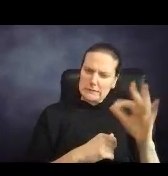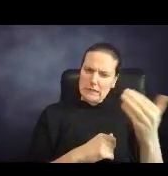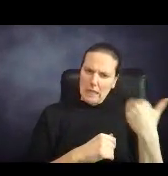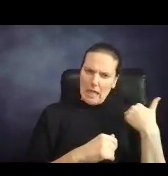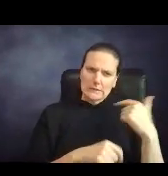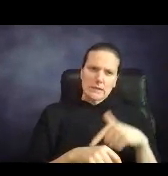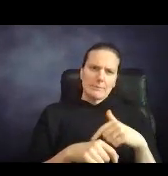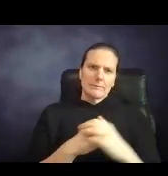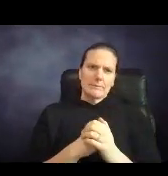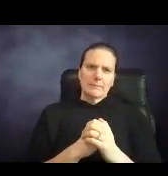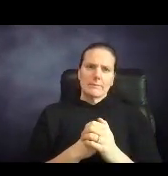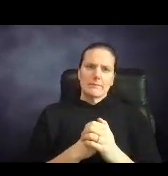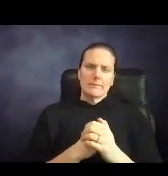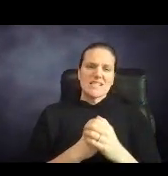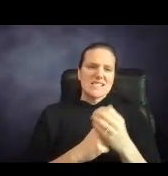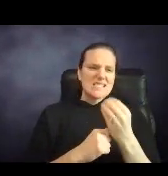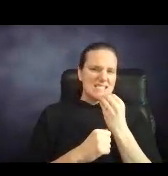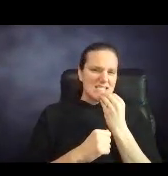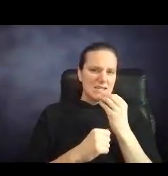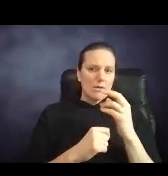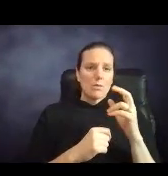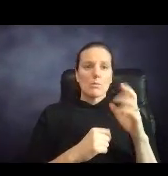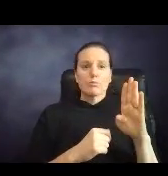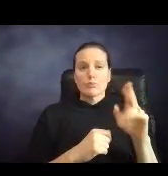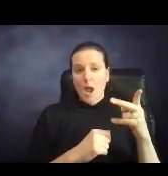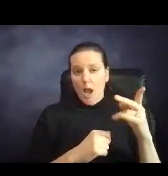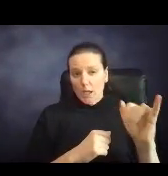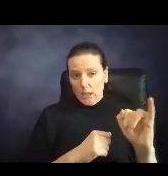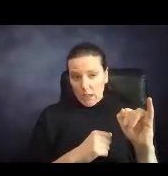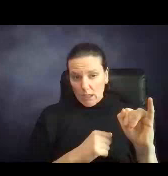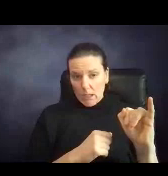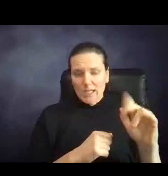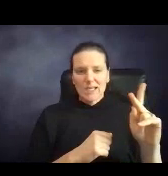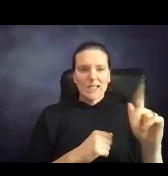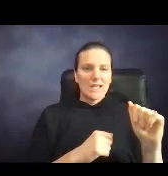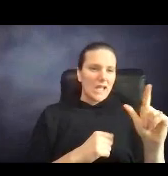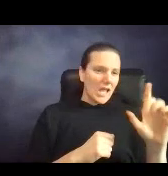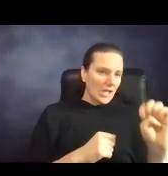Eat cruciferous vegetables. So the broccoli, cabbage, cauliflower, kale helps your body clear estrogen out